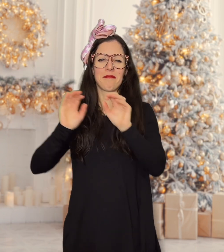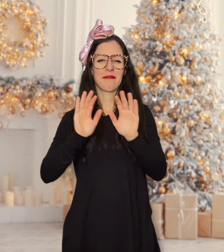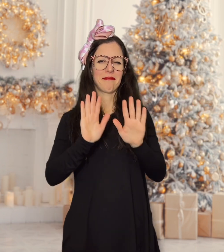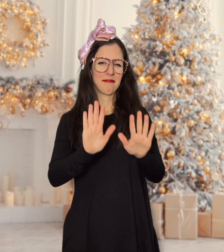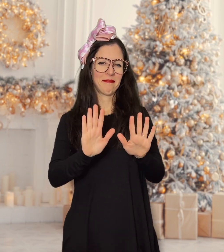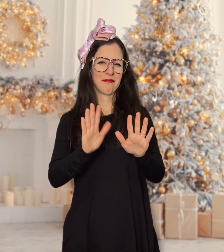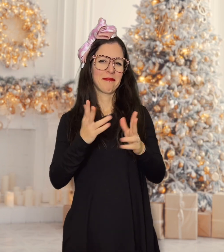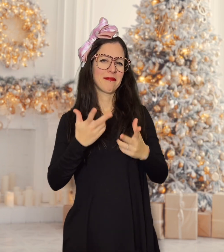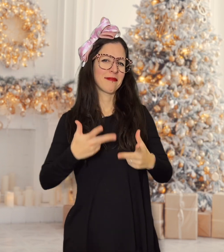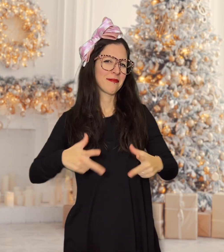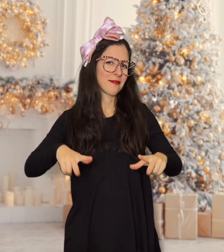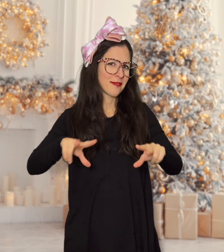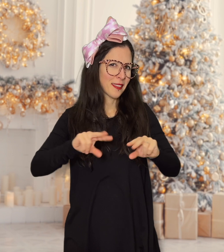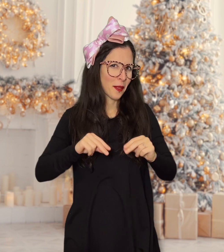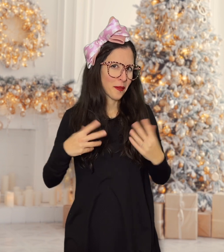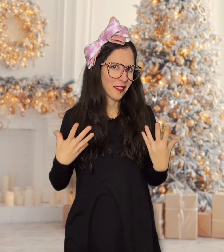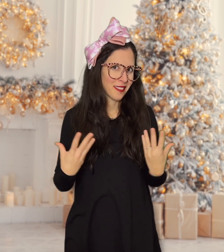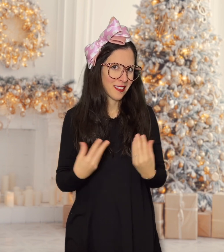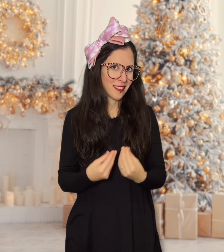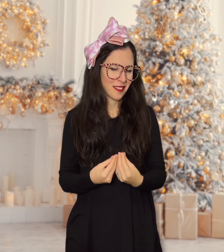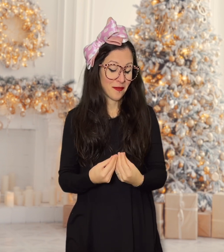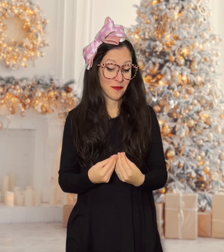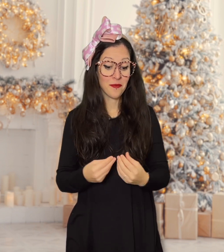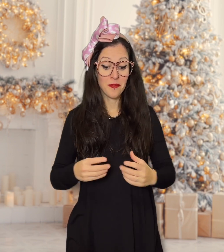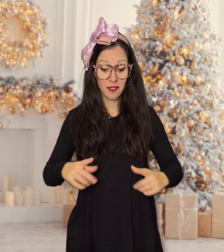Aspettate, ripetiamolo insieme.